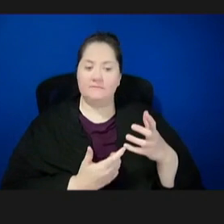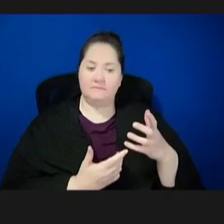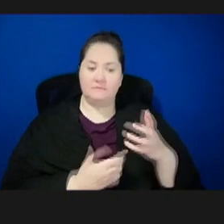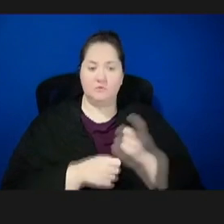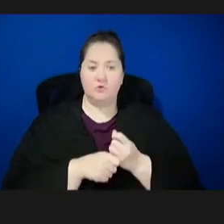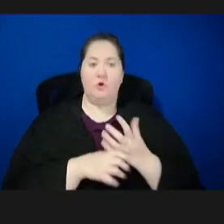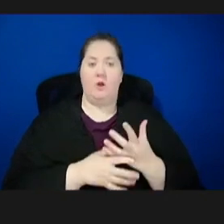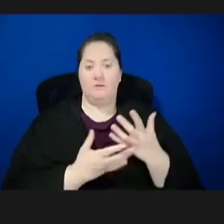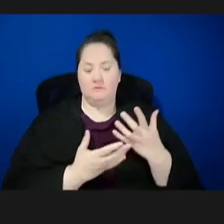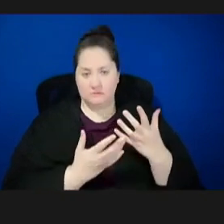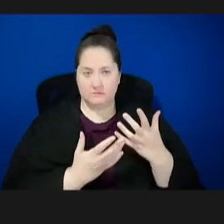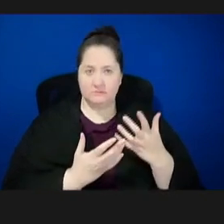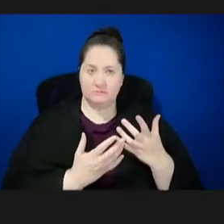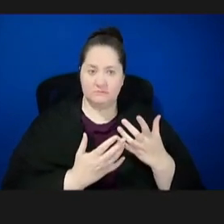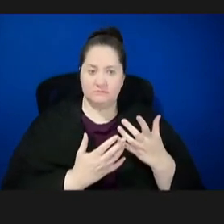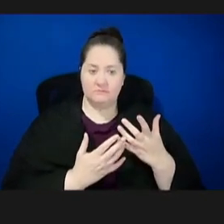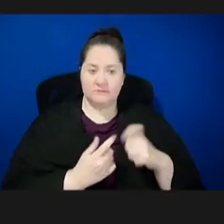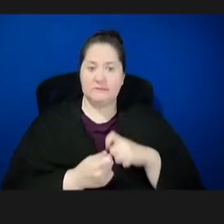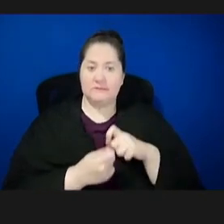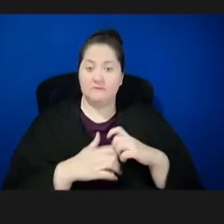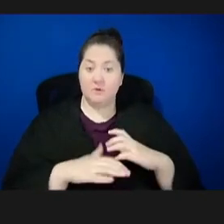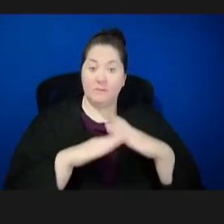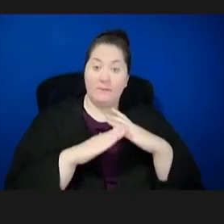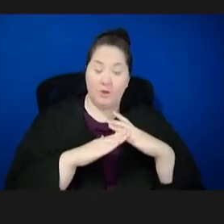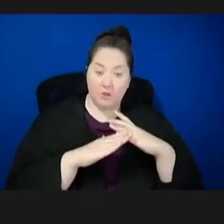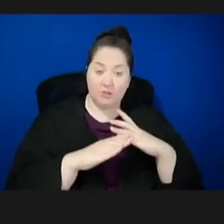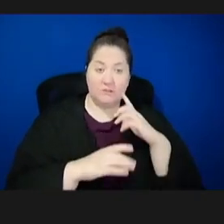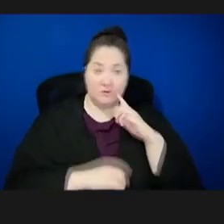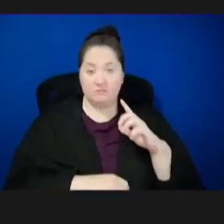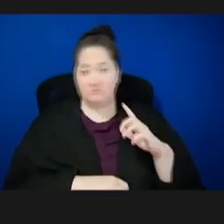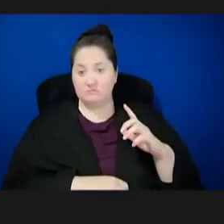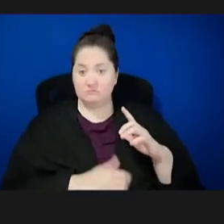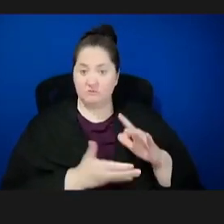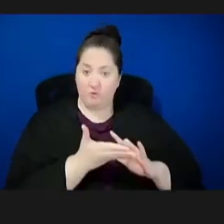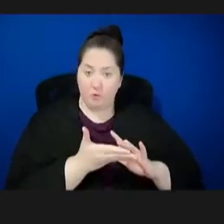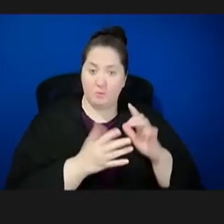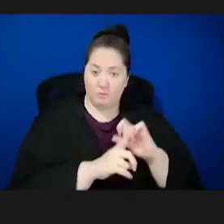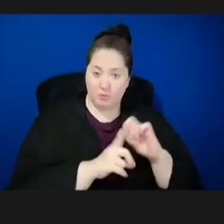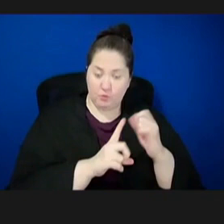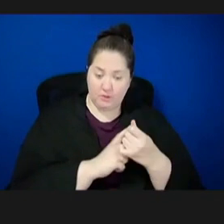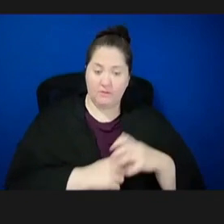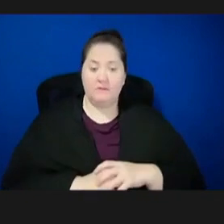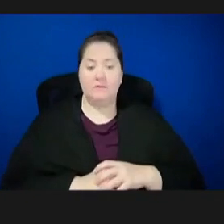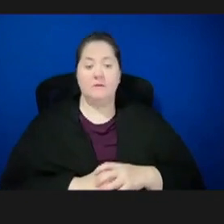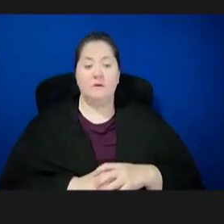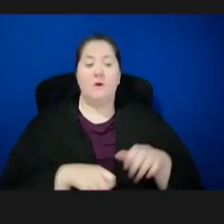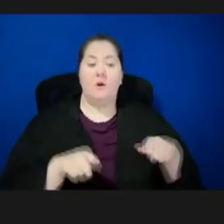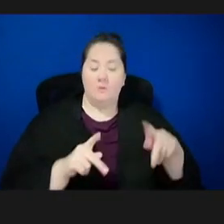needs may present specific barriers in a pharmacy situation. So there is opportunity to collaborate